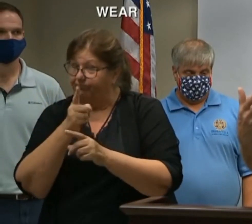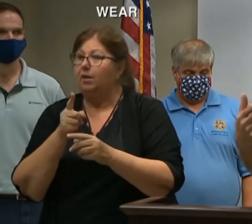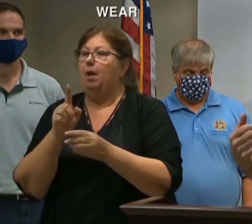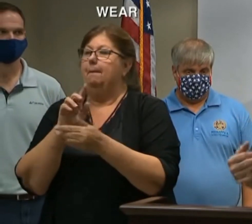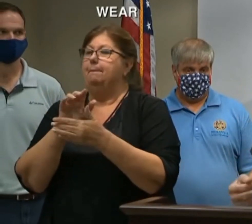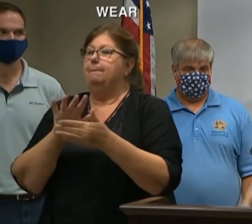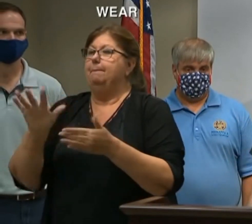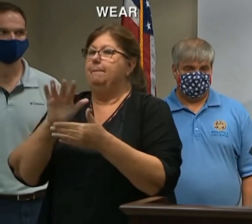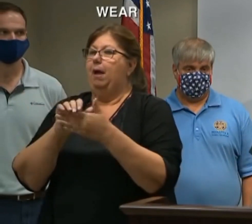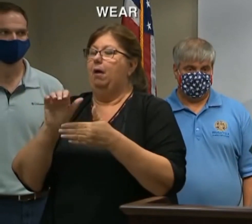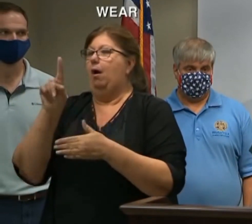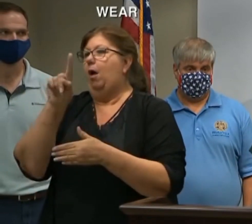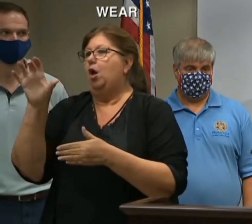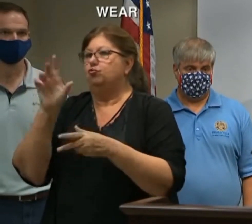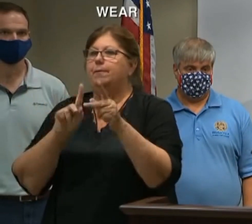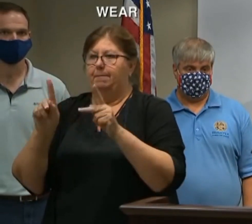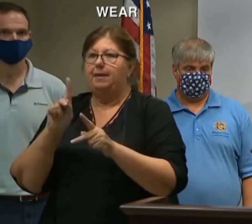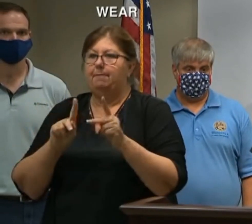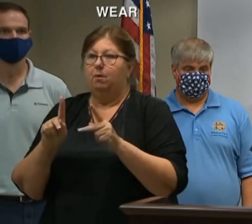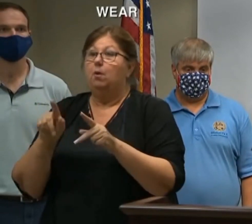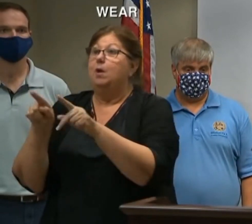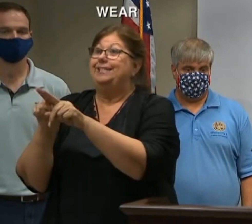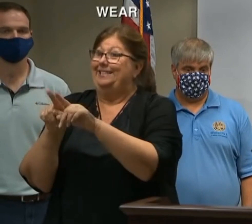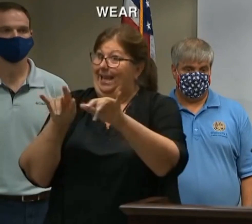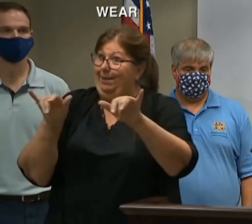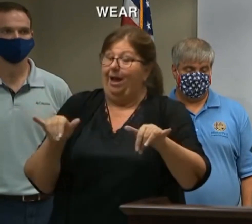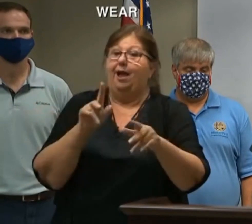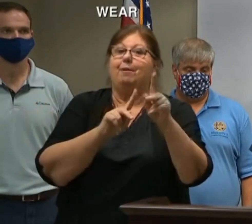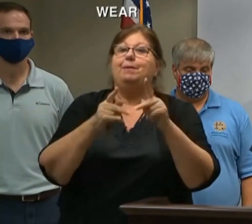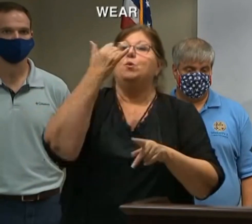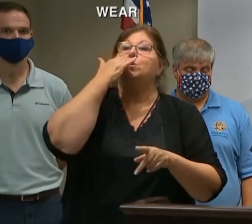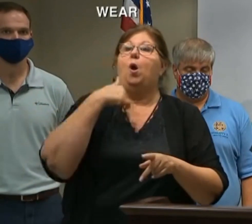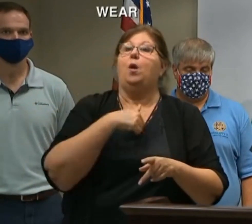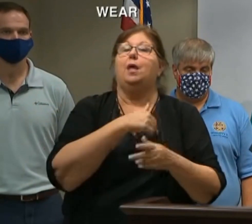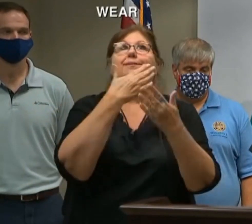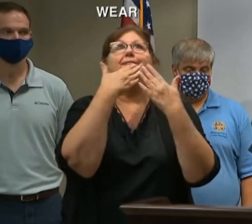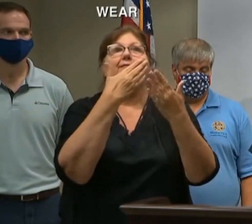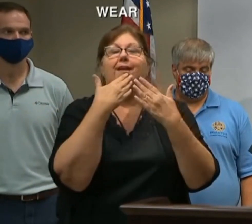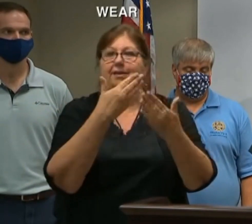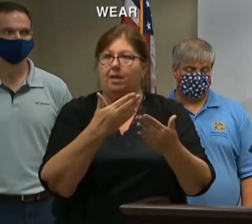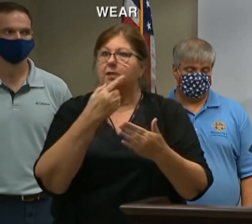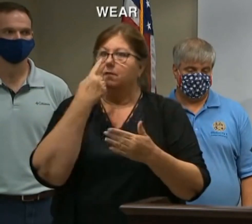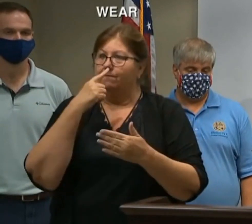citizens also thanking the officers for being out there we've got people that their homes are damaged they have no power they can't